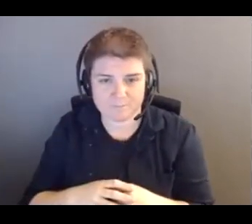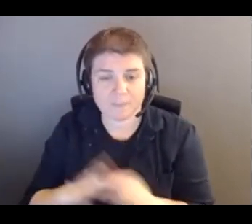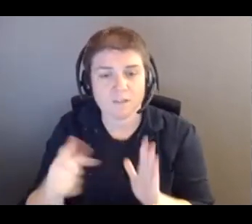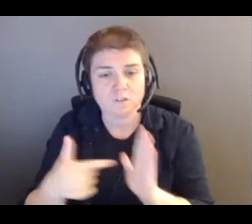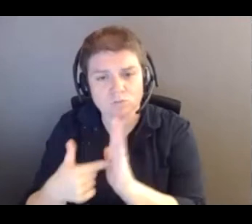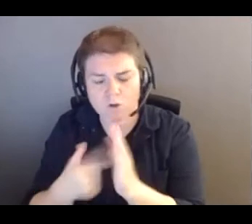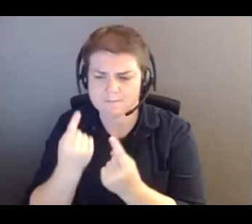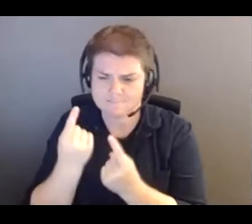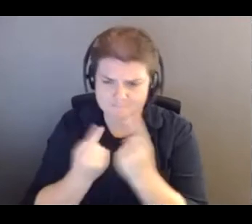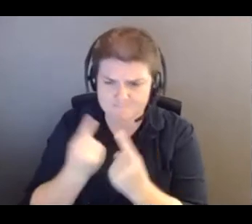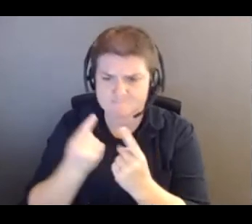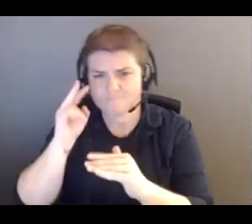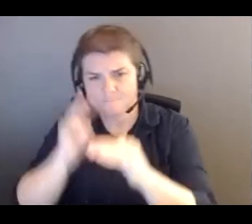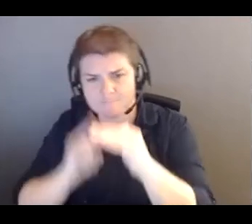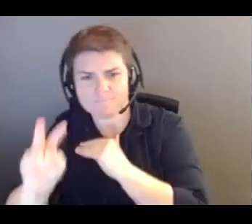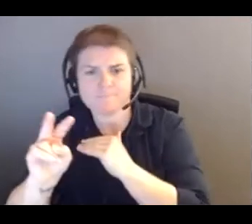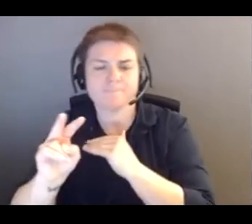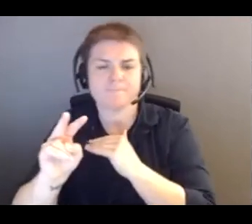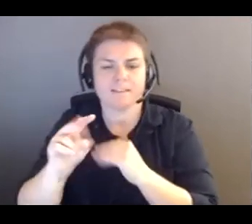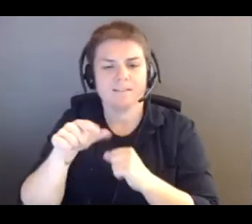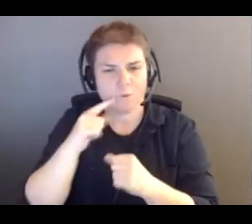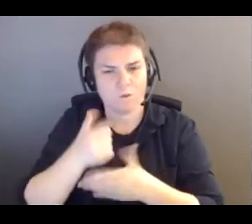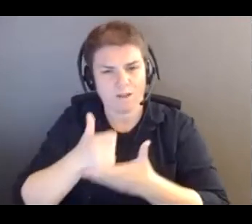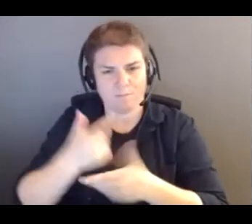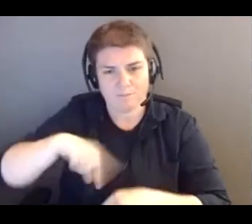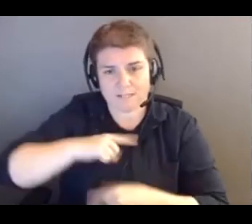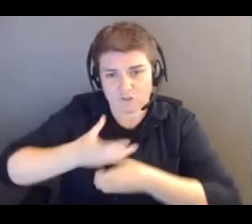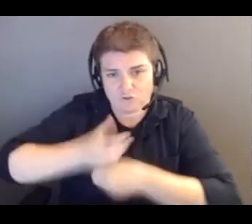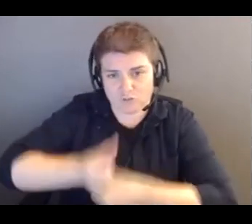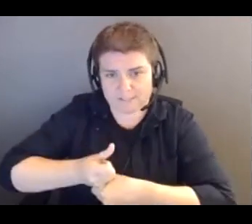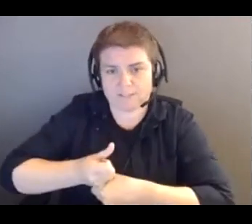and foresight here will help build trust and confidence in the assessors who are reviewing